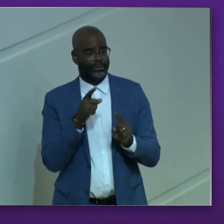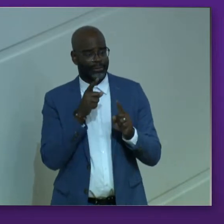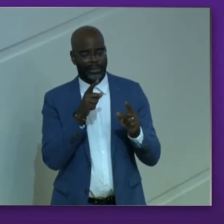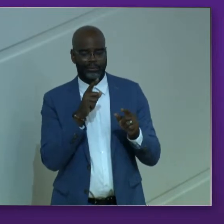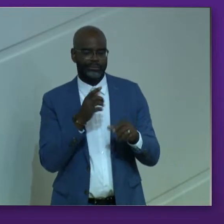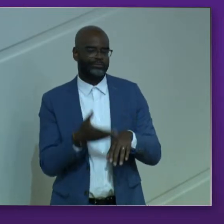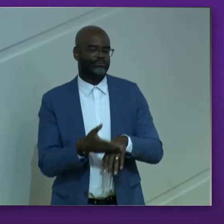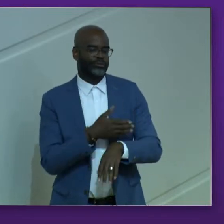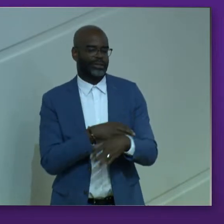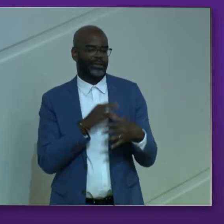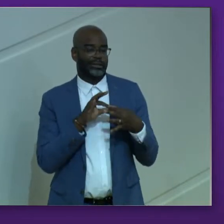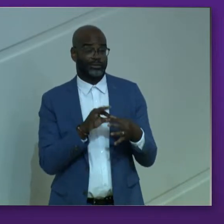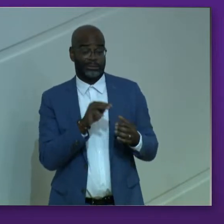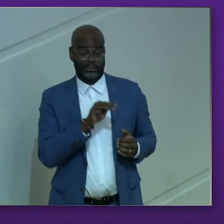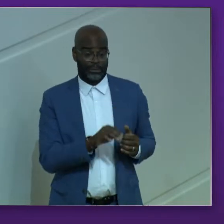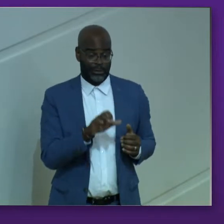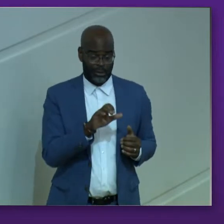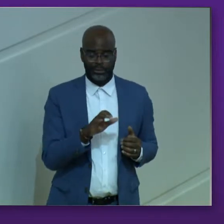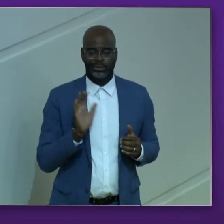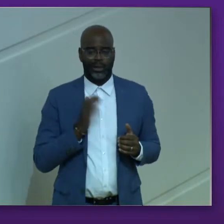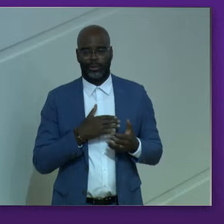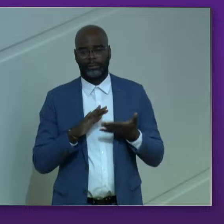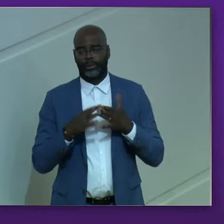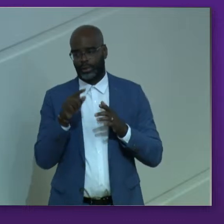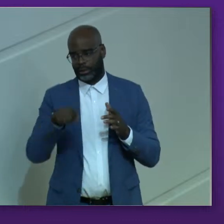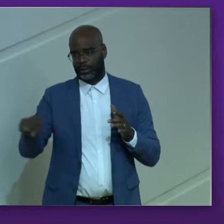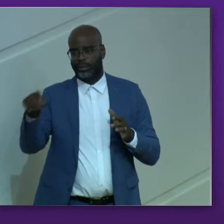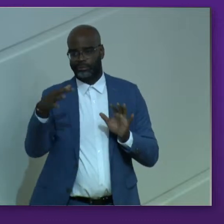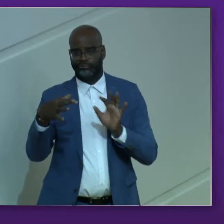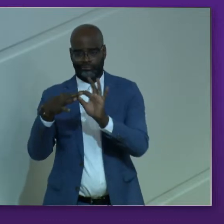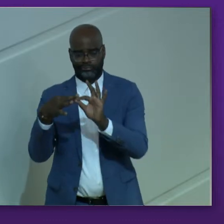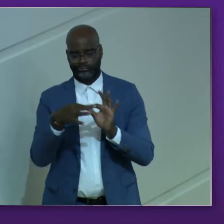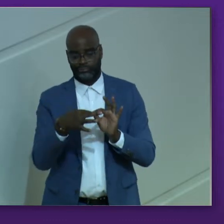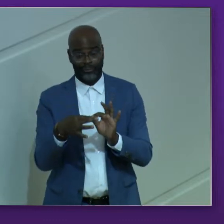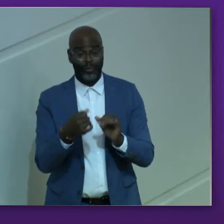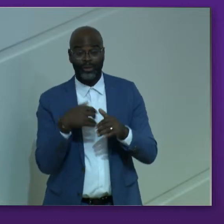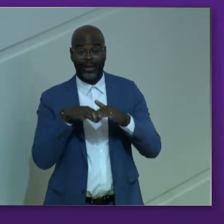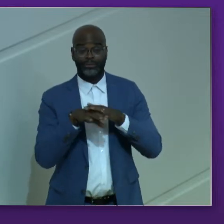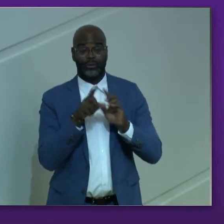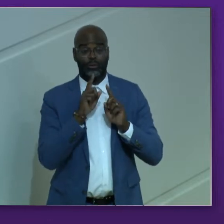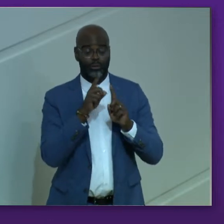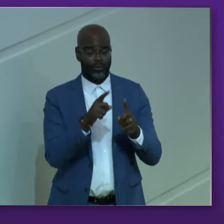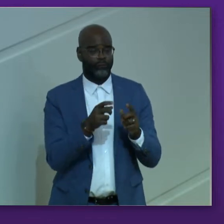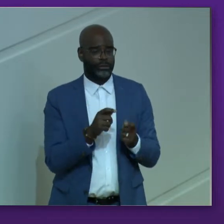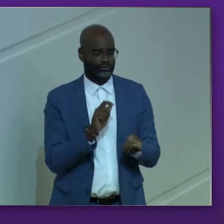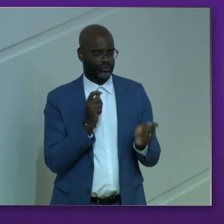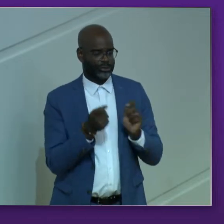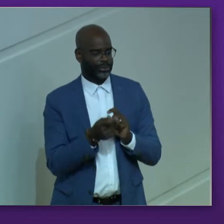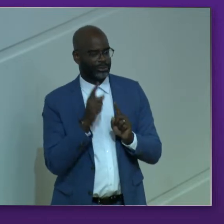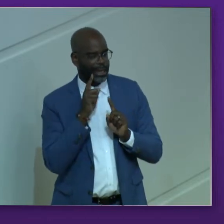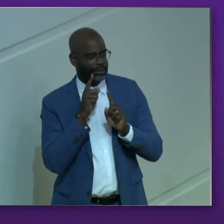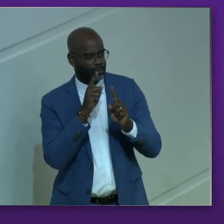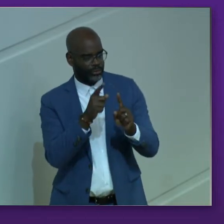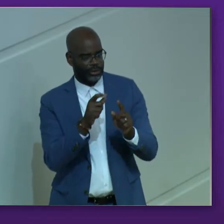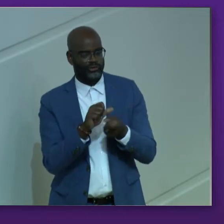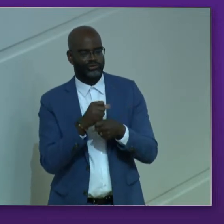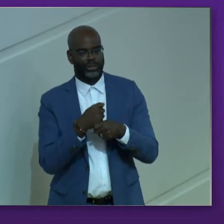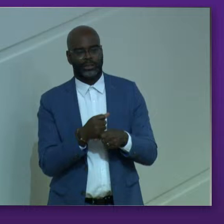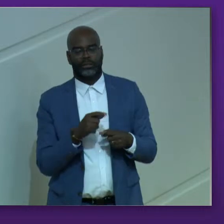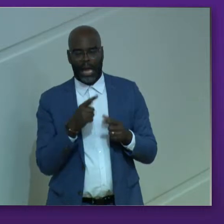SUPPORTED BY A TEAM OF VOLUNTEERS FROM VARIOUS COLLEGE DIVISIONS THE OFFICE OF THE PRESIDENT AND COMMUNITY